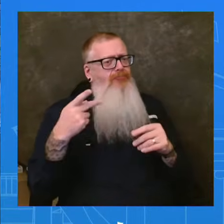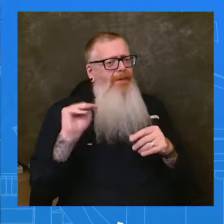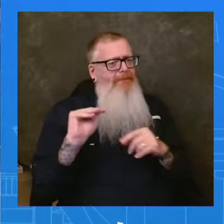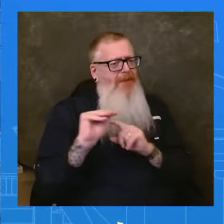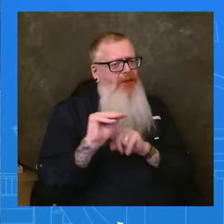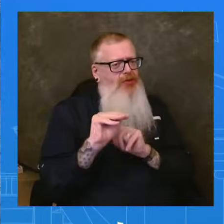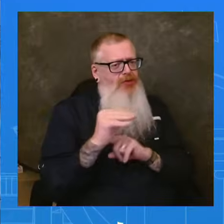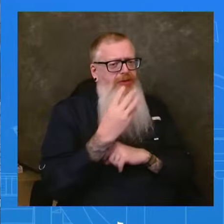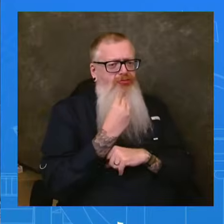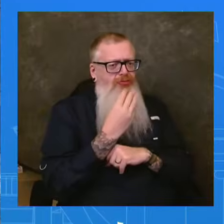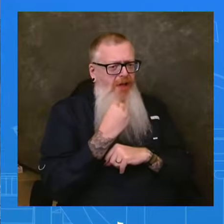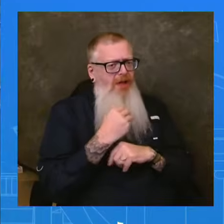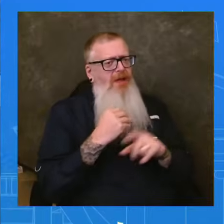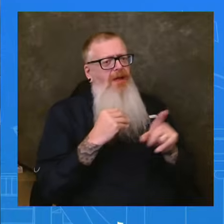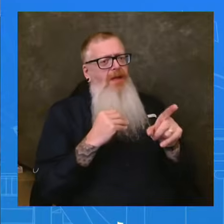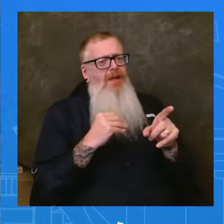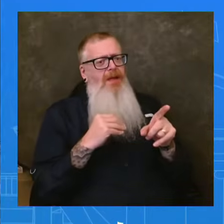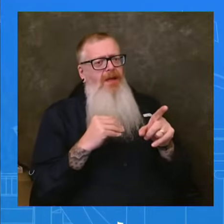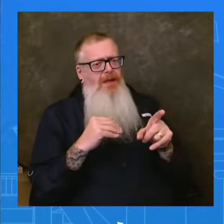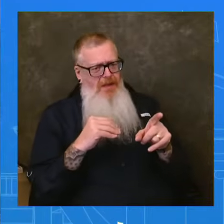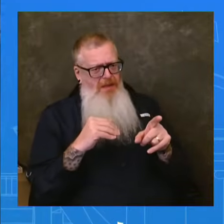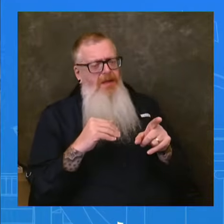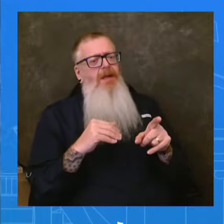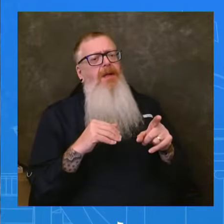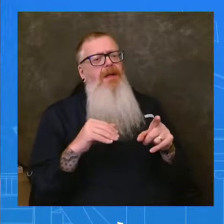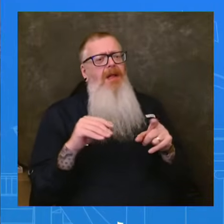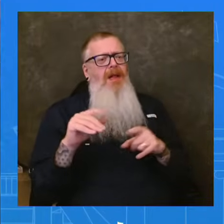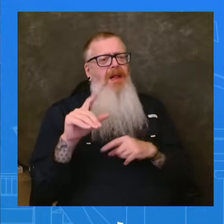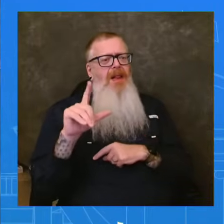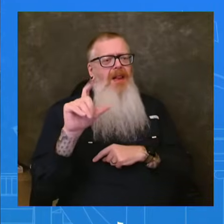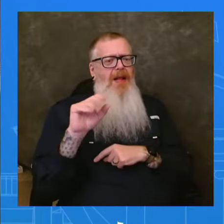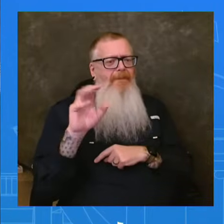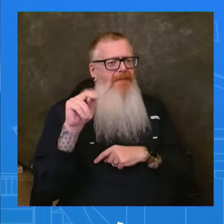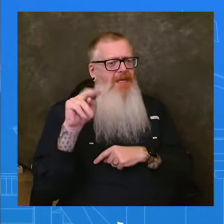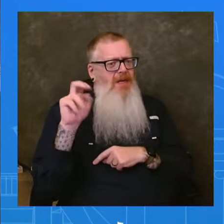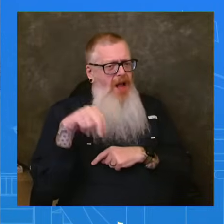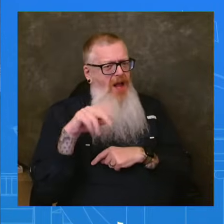the same level of destruction as Gaza if they don't free themselves from Hezbollah?